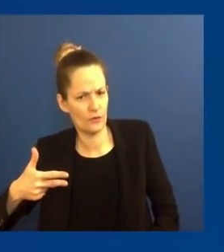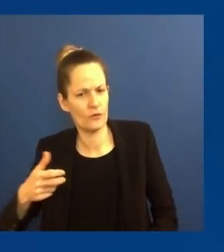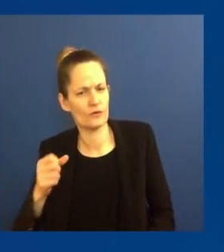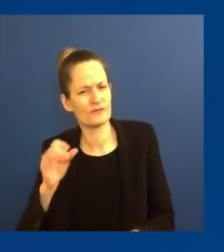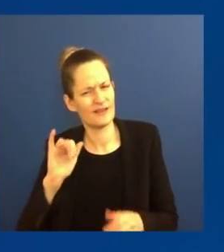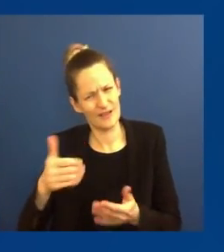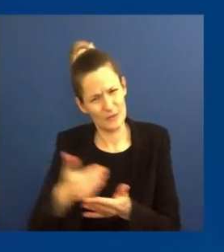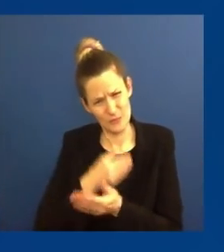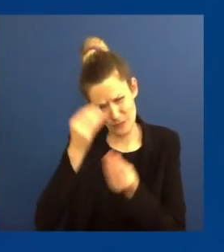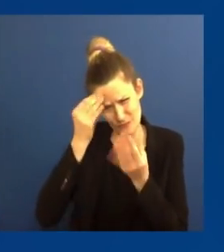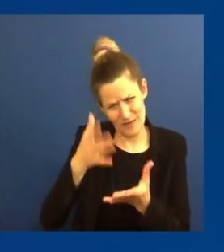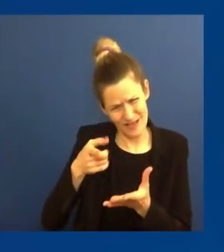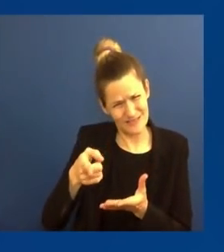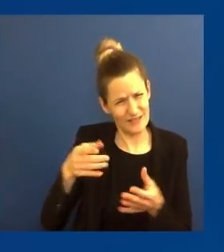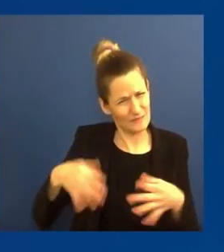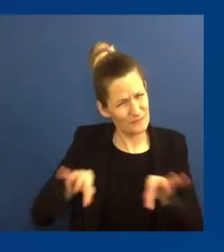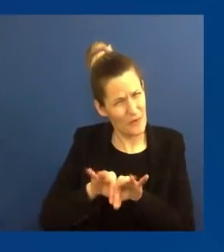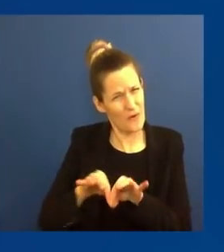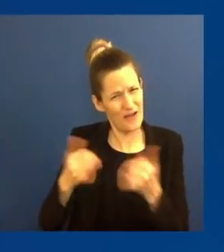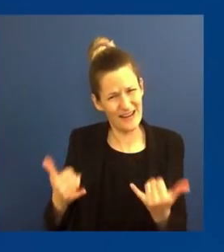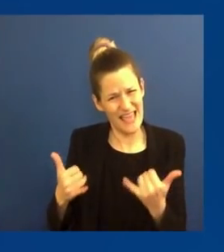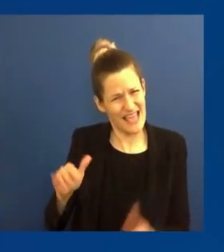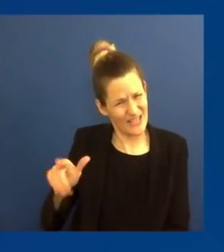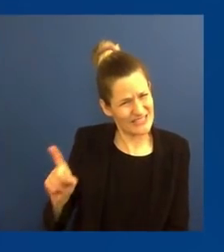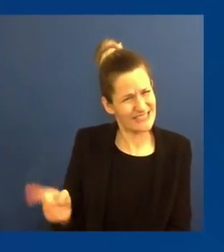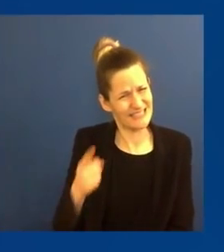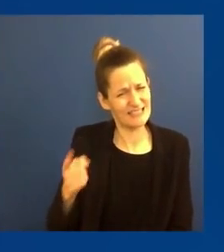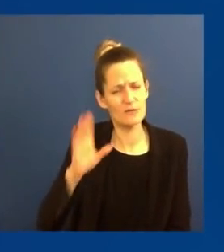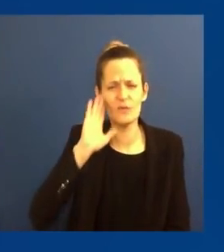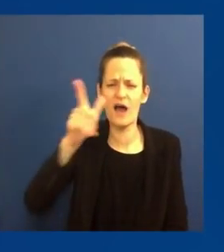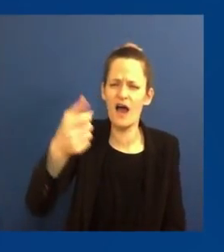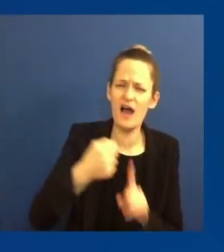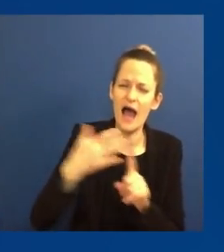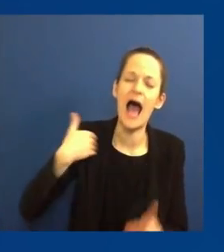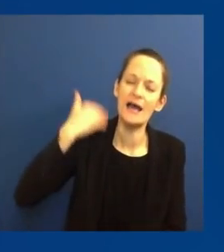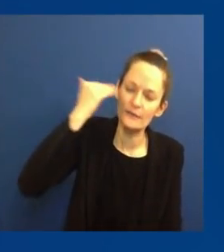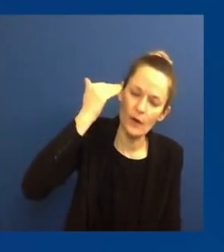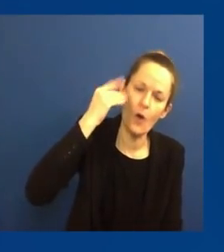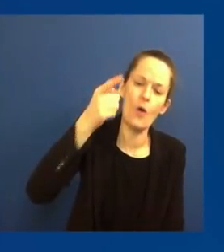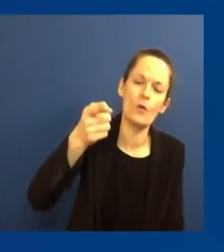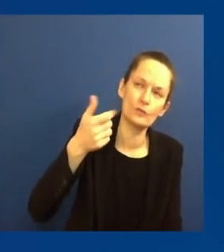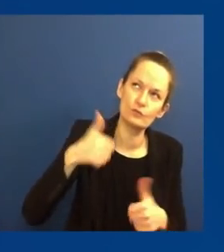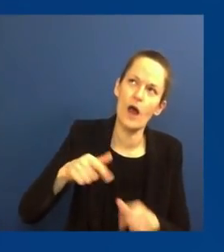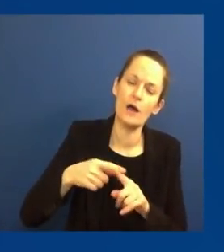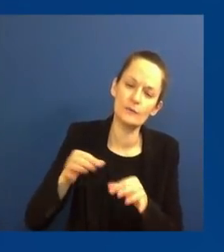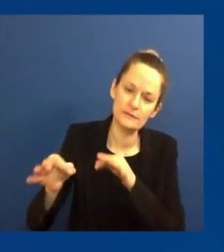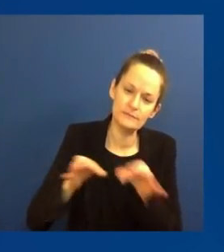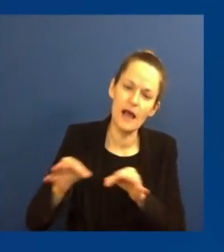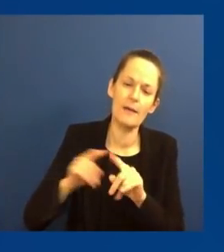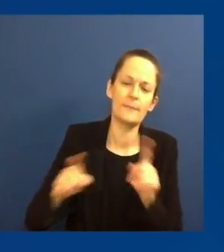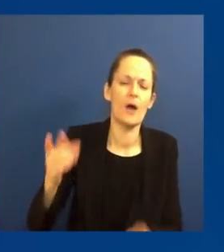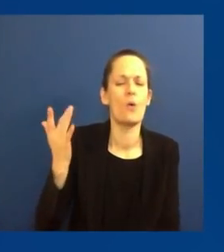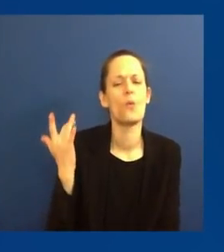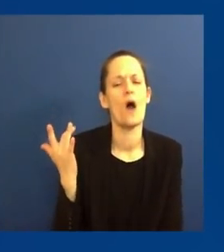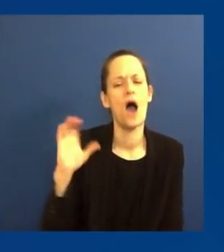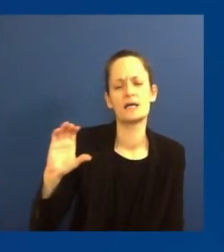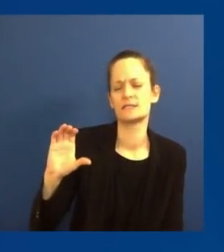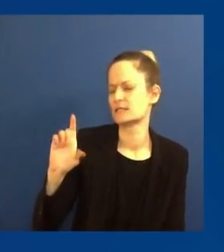can you explain just -- I know you've talked about this before, but can you explain why the CDC is not changing the definition of "fully vaccinated,"